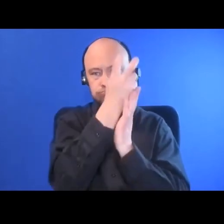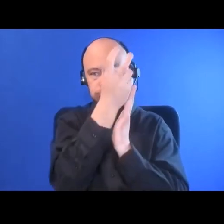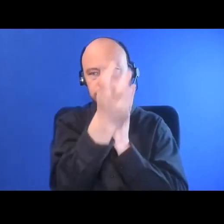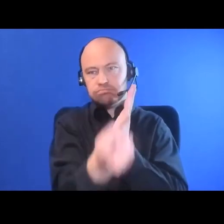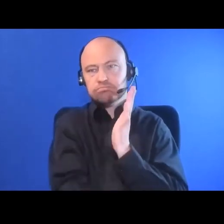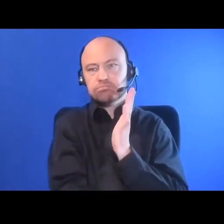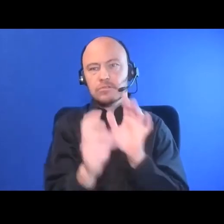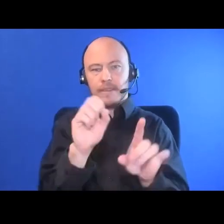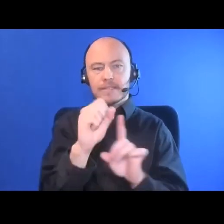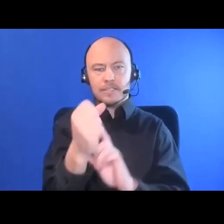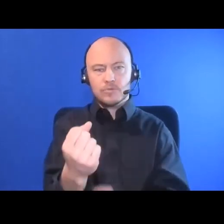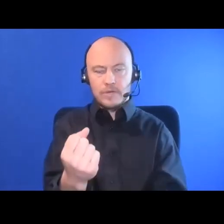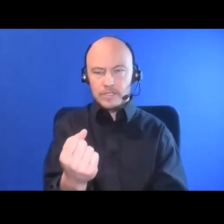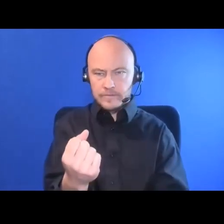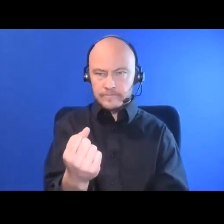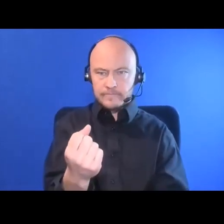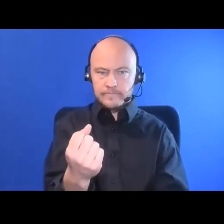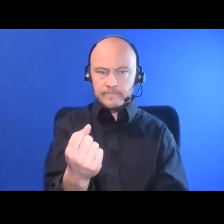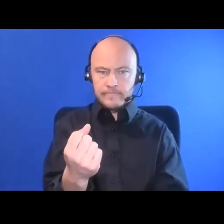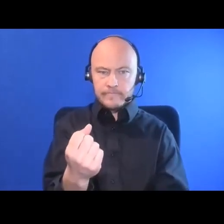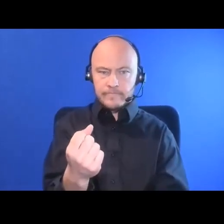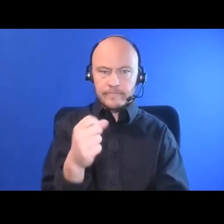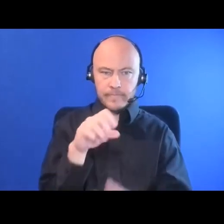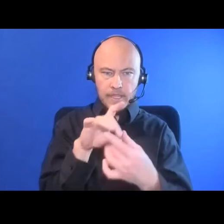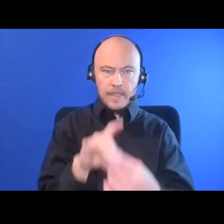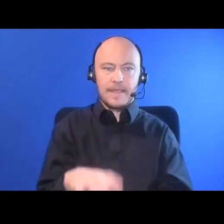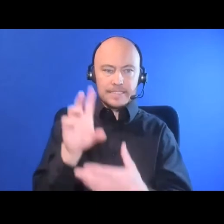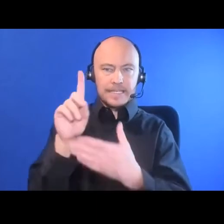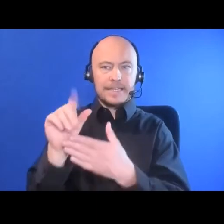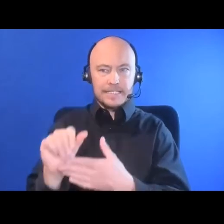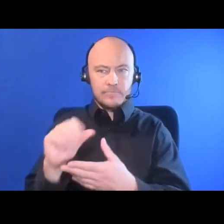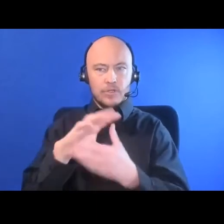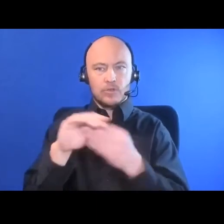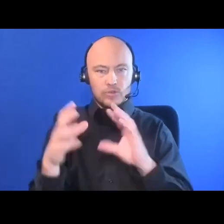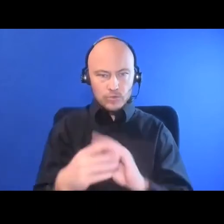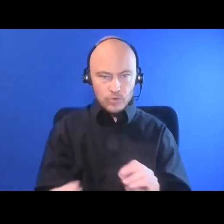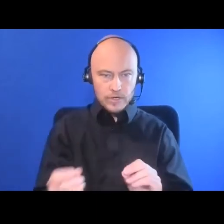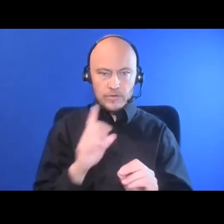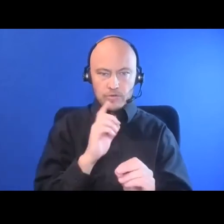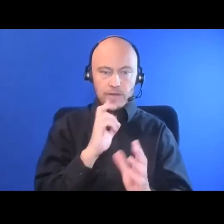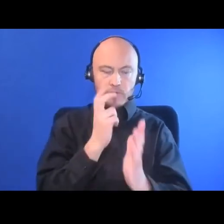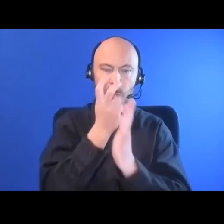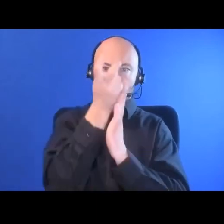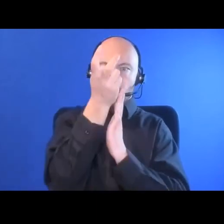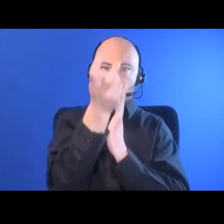This again is very much a disability story. You have to immerse yourself in any setting